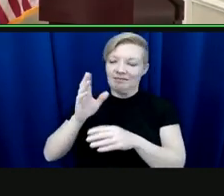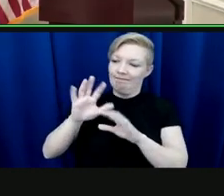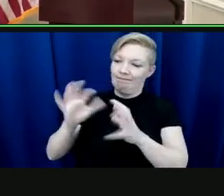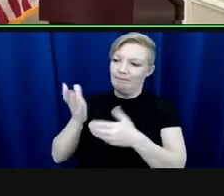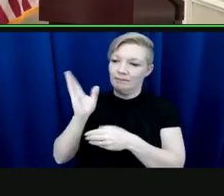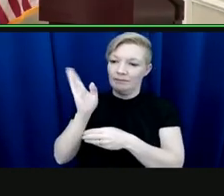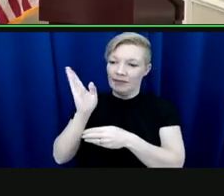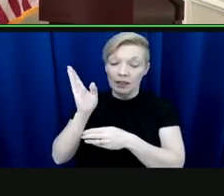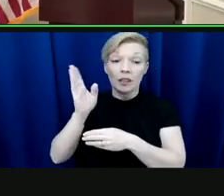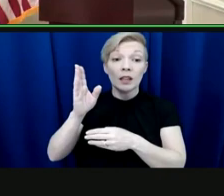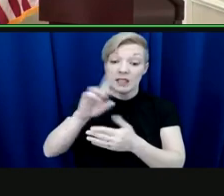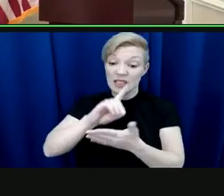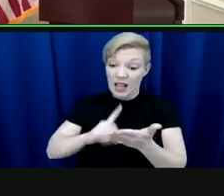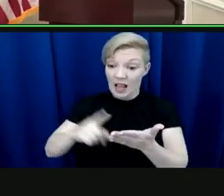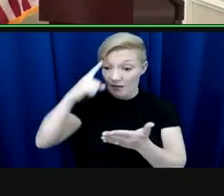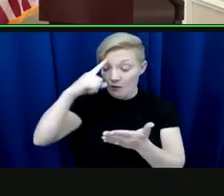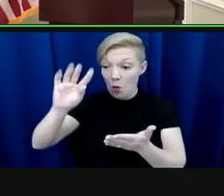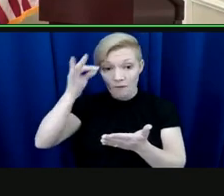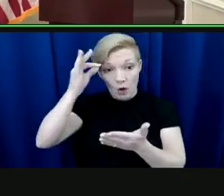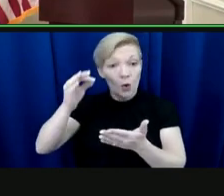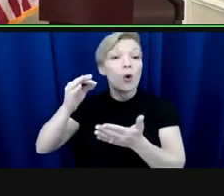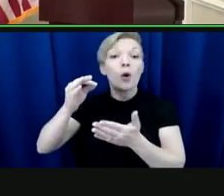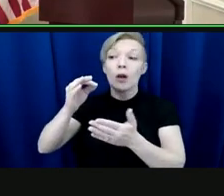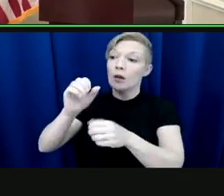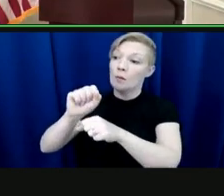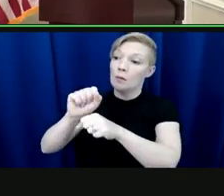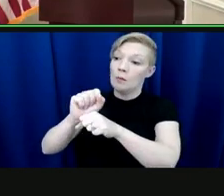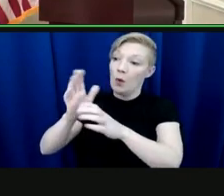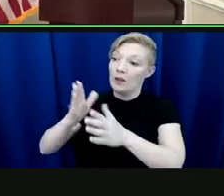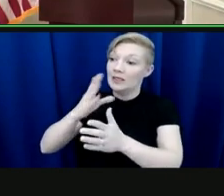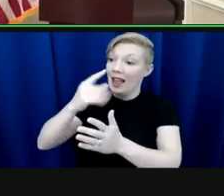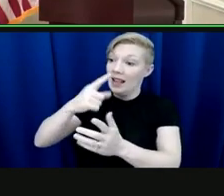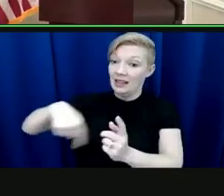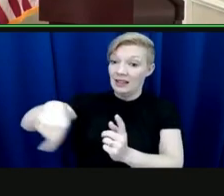to enhance our climate sustainability and sustainability literacy.